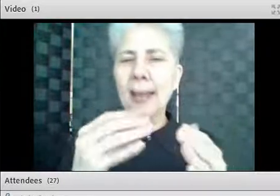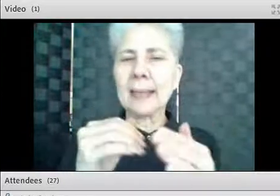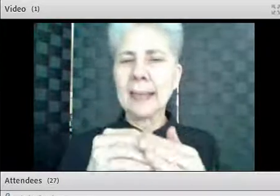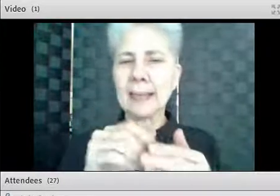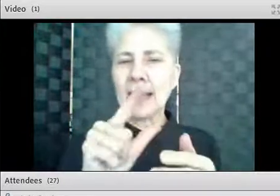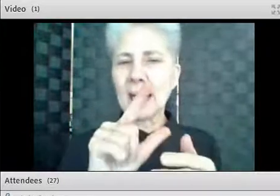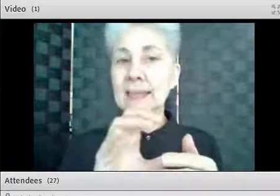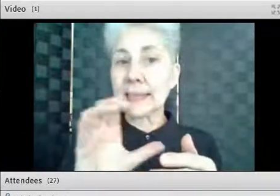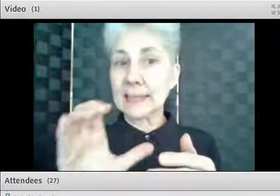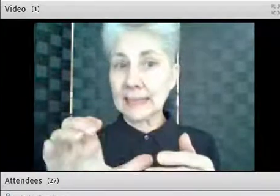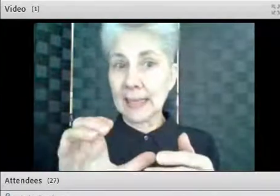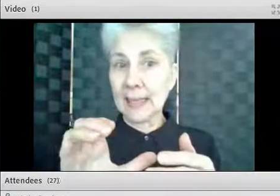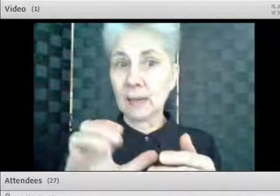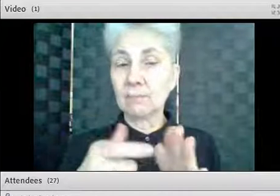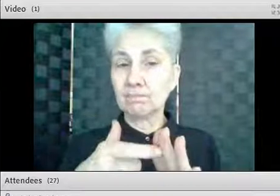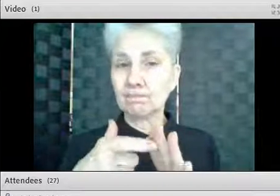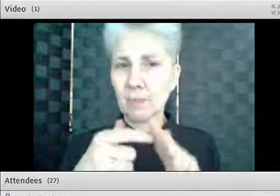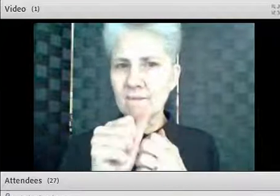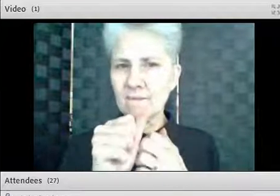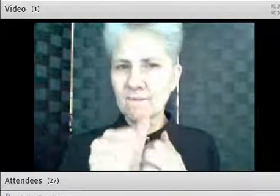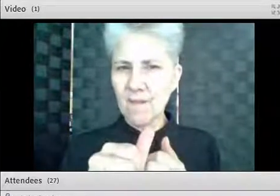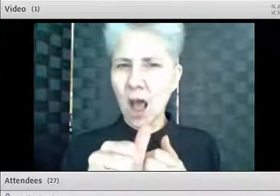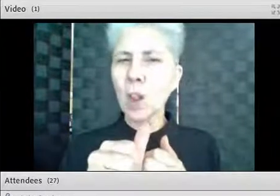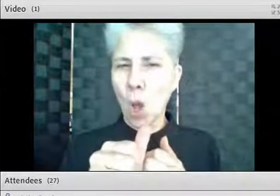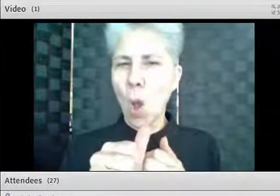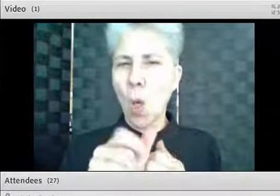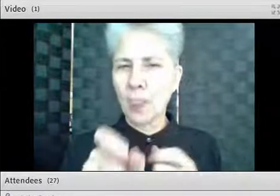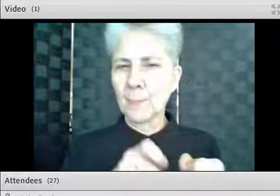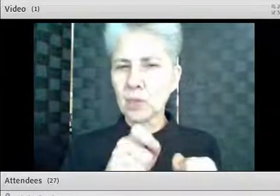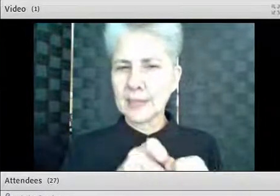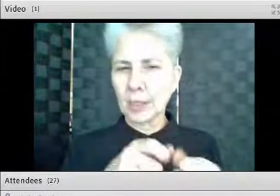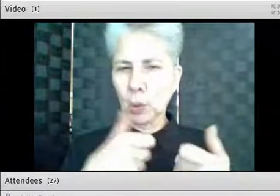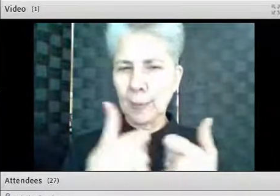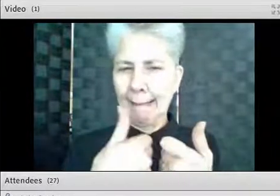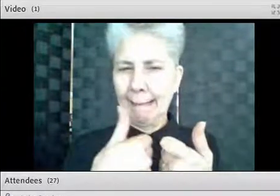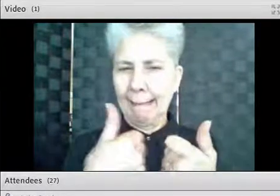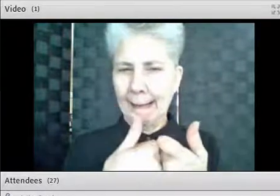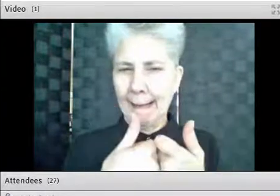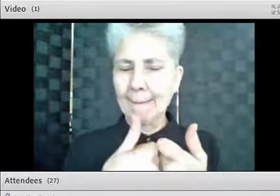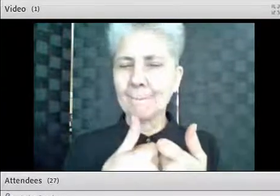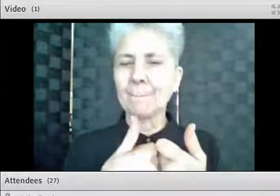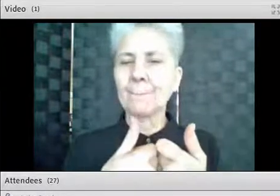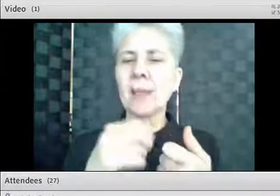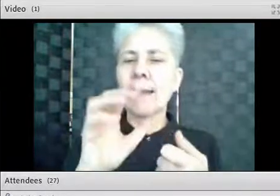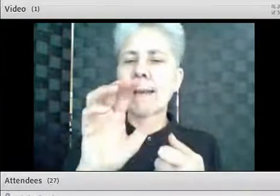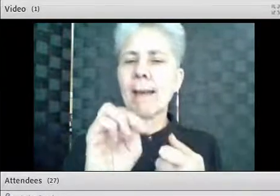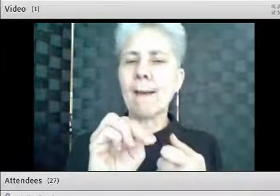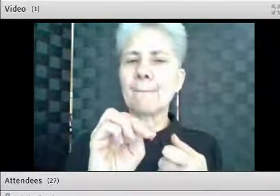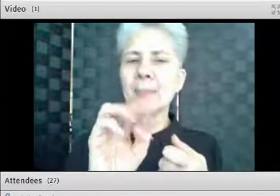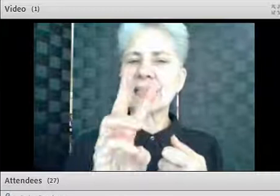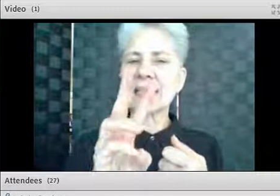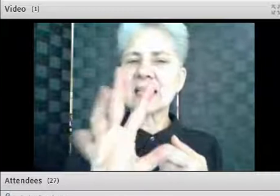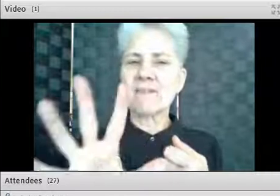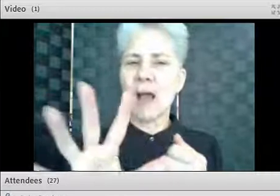should be representing the particular game, this board game, so M65 representing Monopoly,